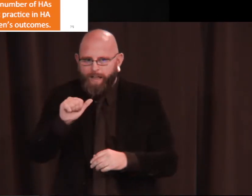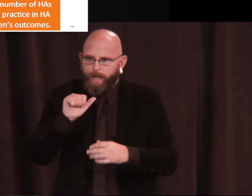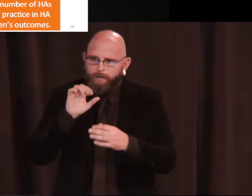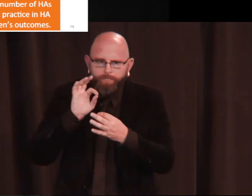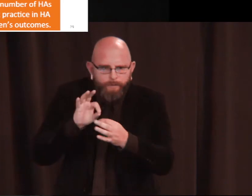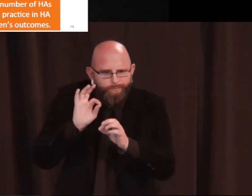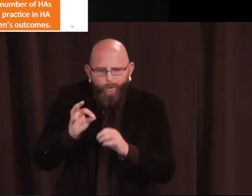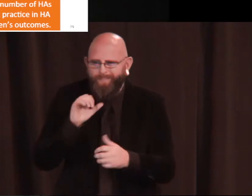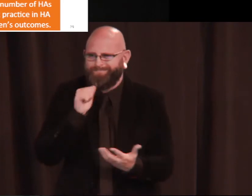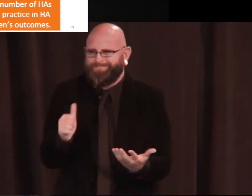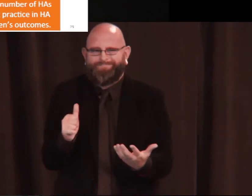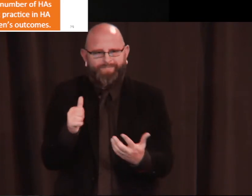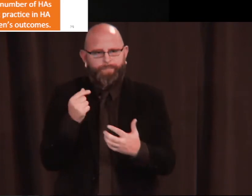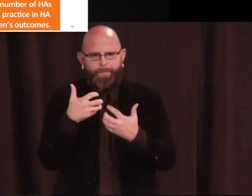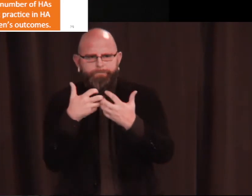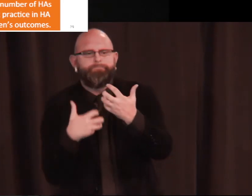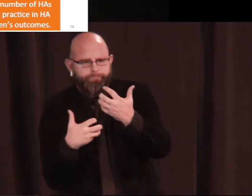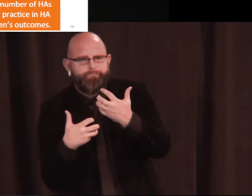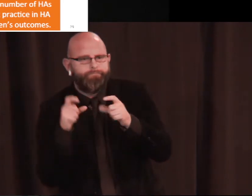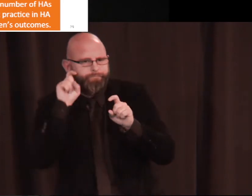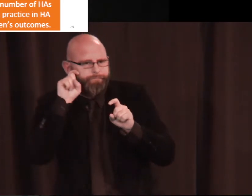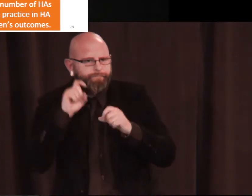but we had a substantial number of children who were underfit.